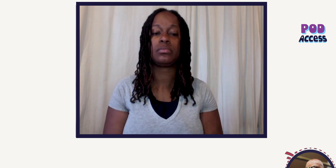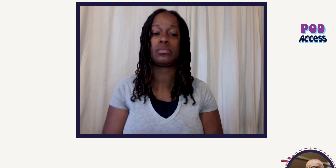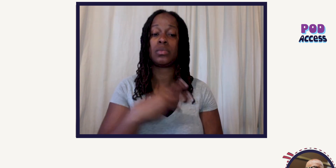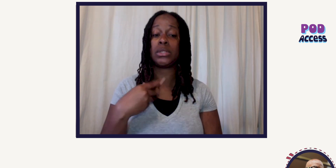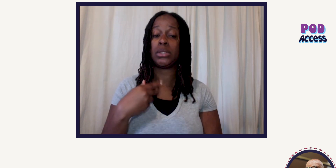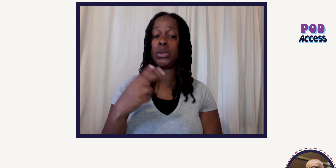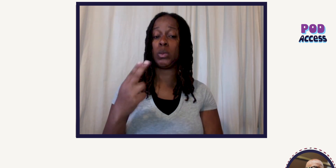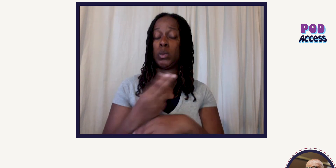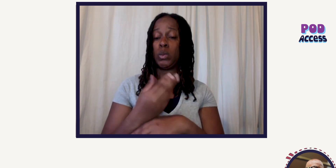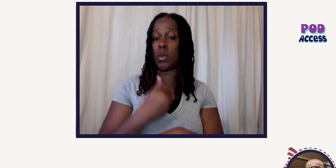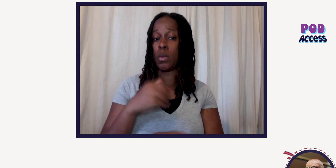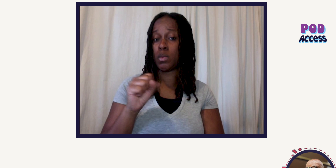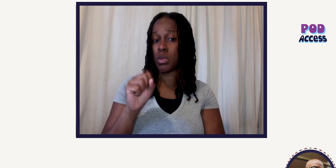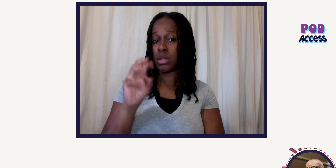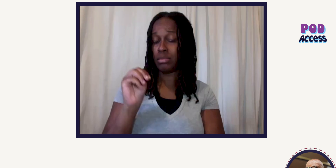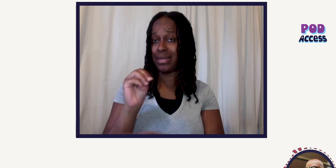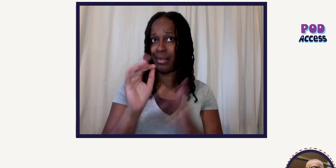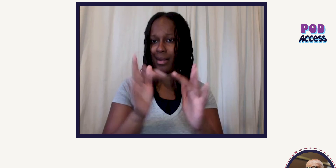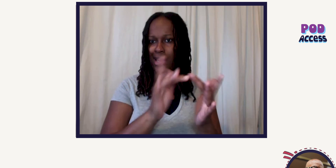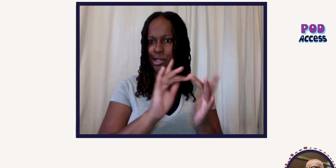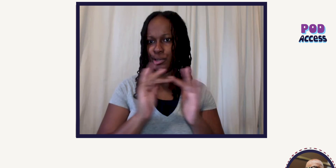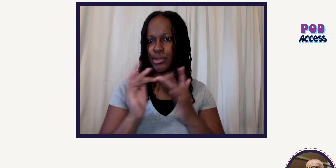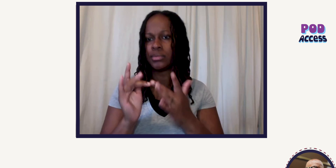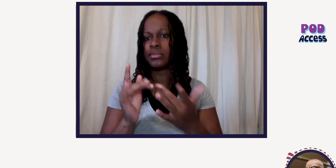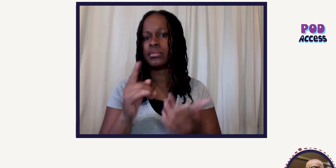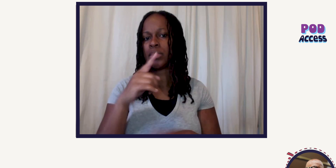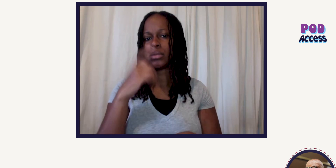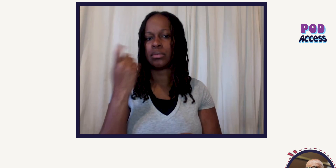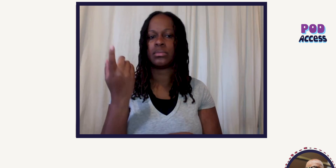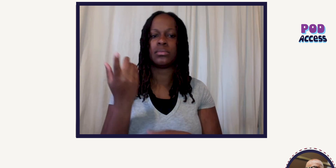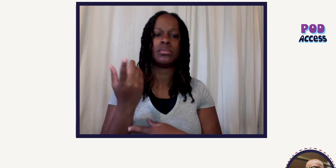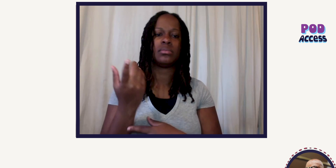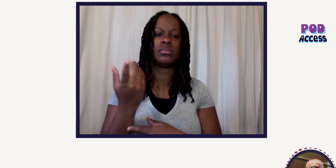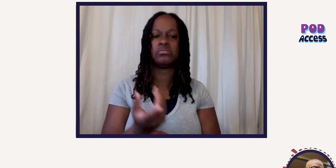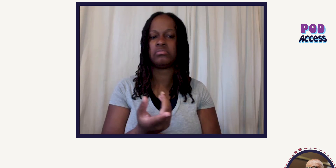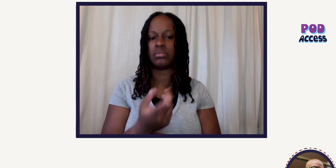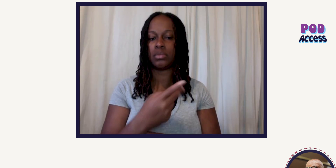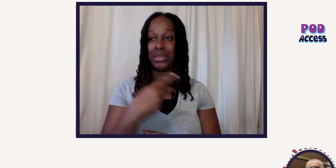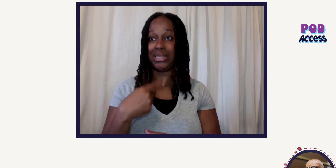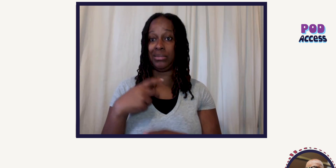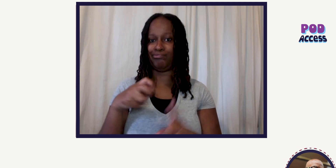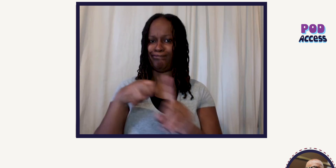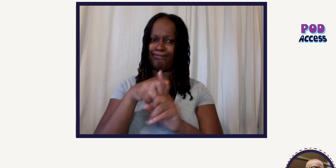We do use our social media connections ‘cause we are plugged into various disability groups,